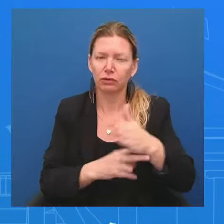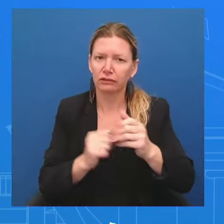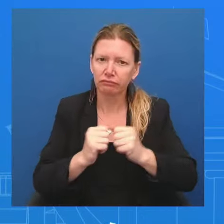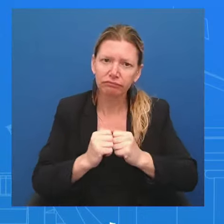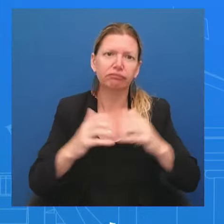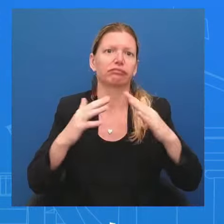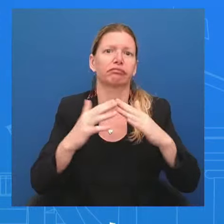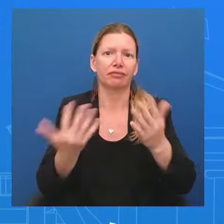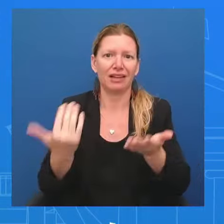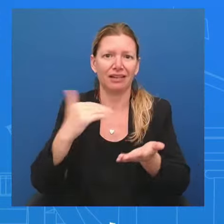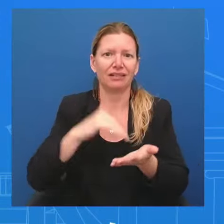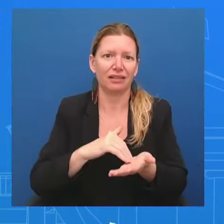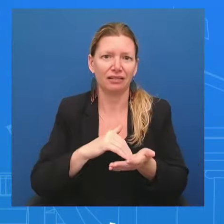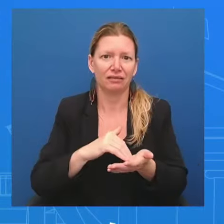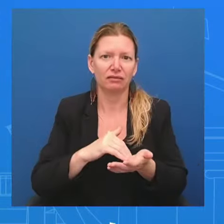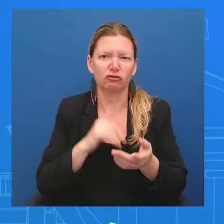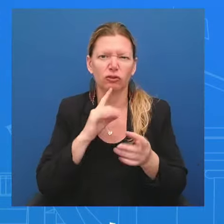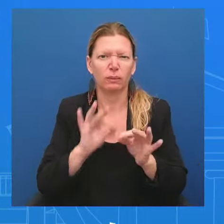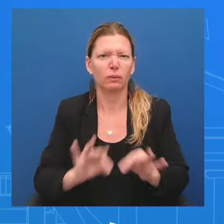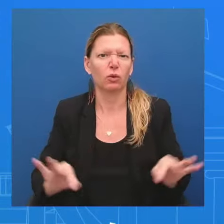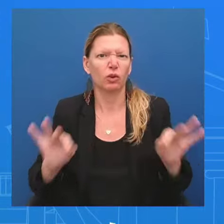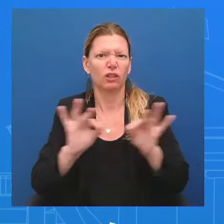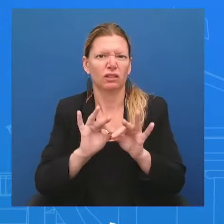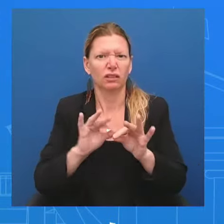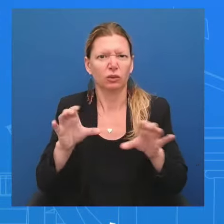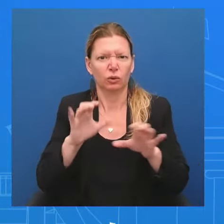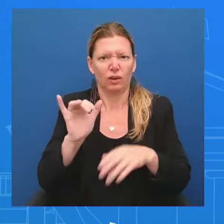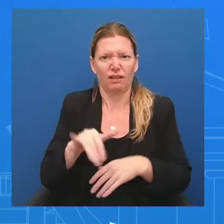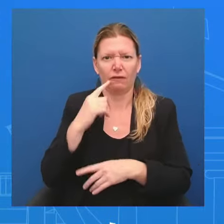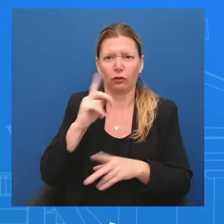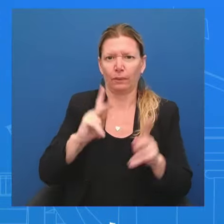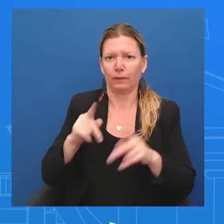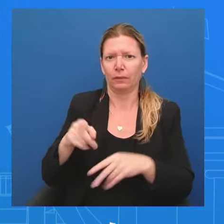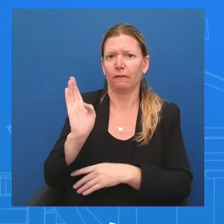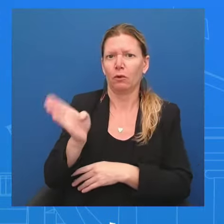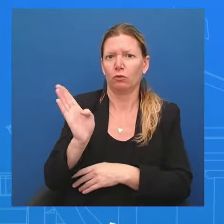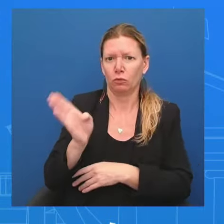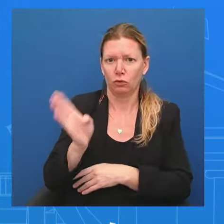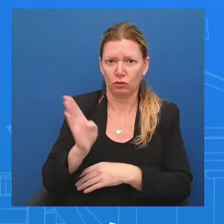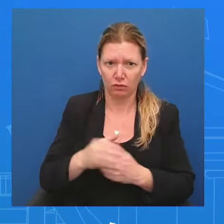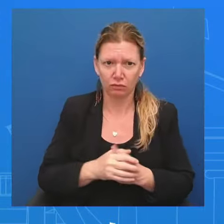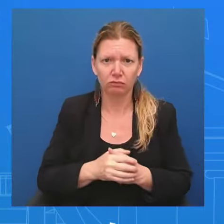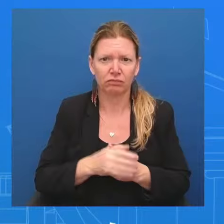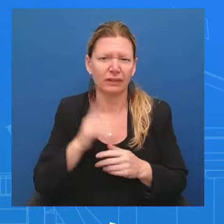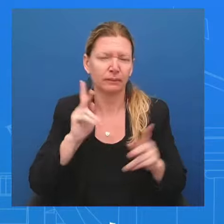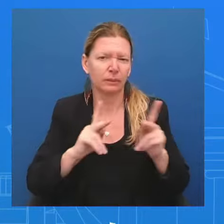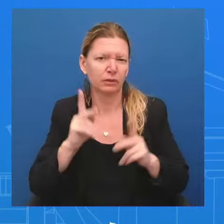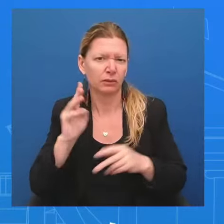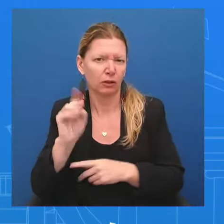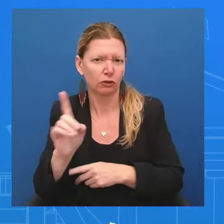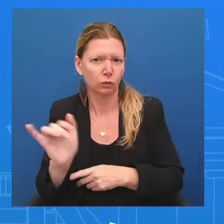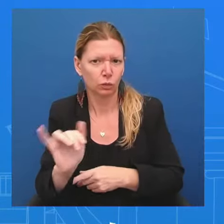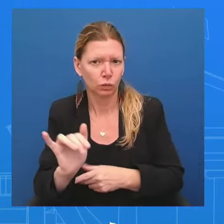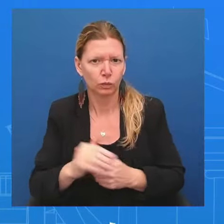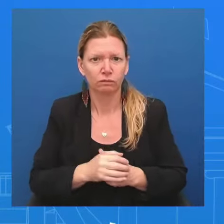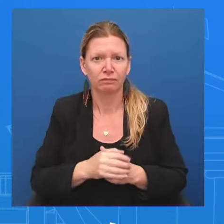for the people of Baltimore and for folks in Maryland. But I just don't have anything specifics to share at this time, but we certainly will have more. Ken.